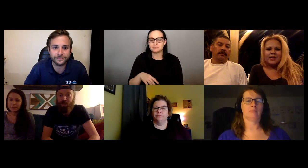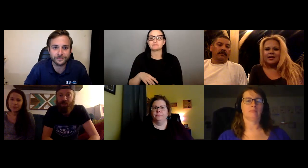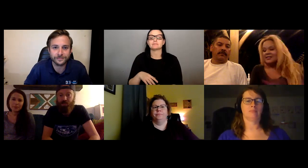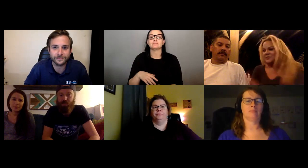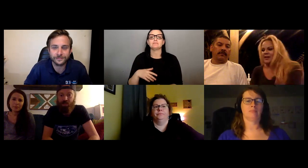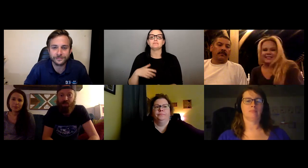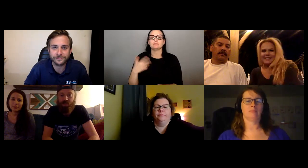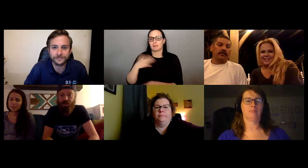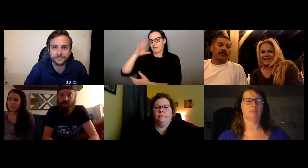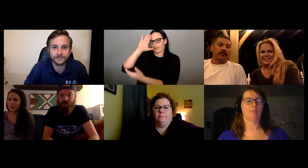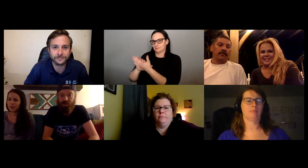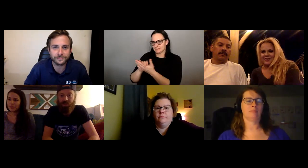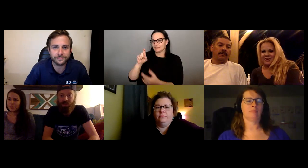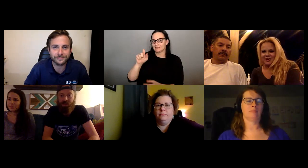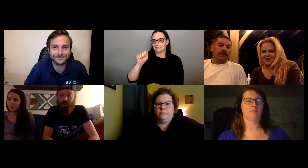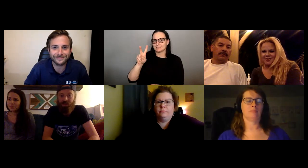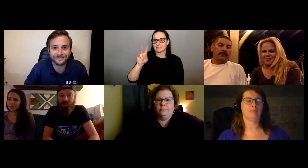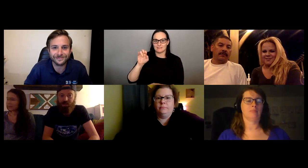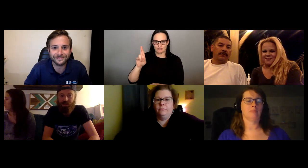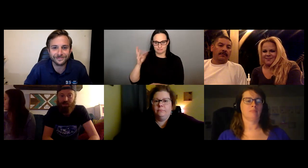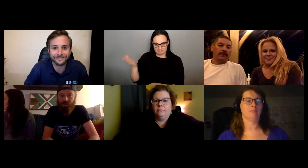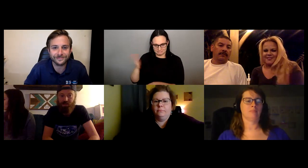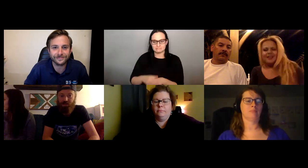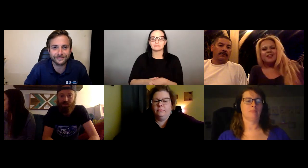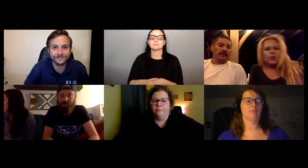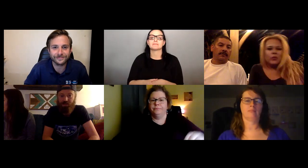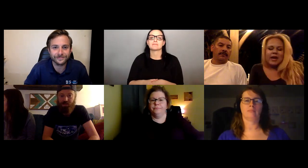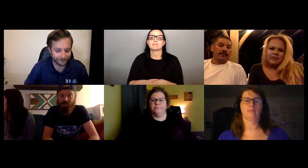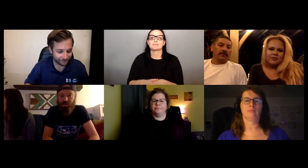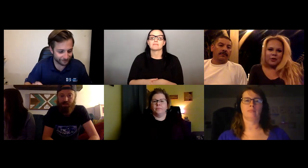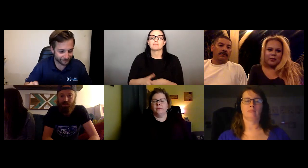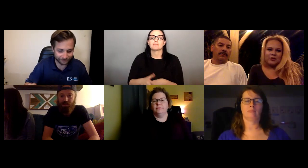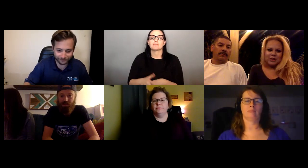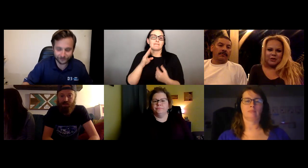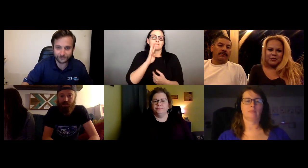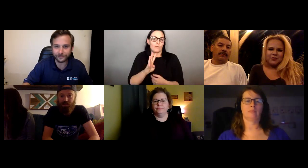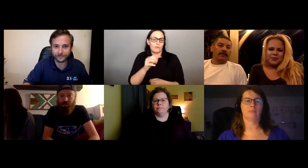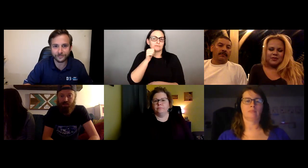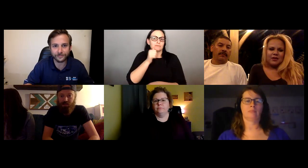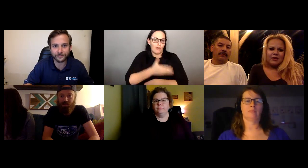this is my husband xavier